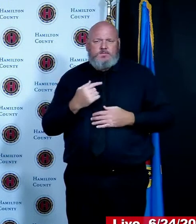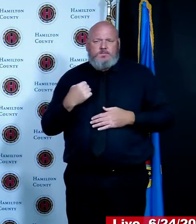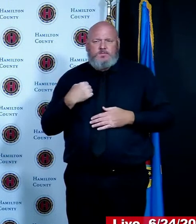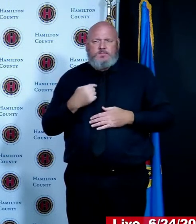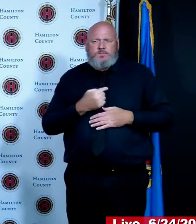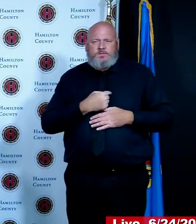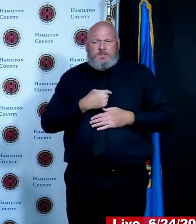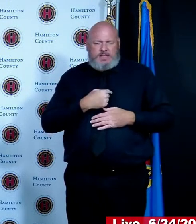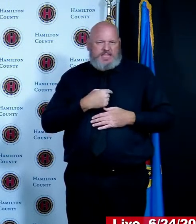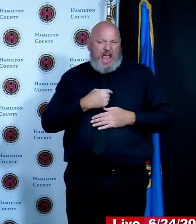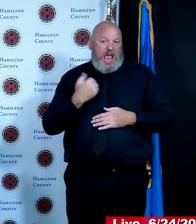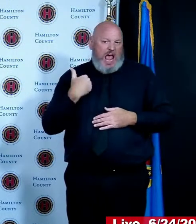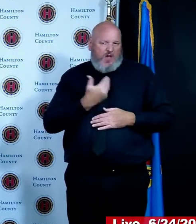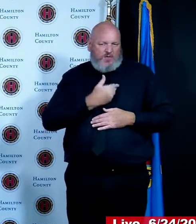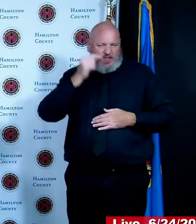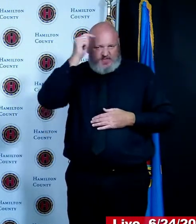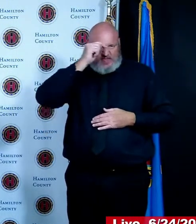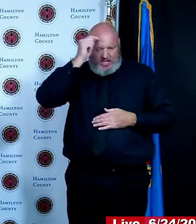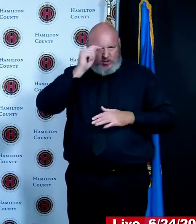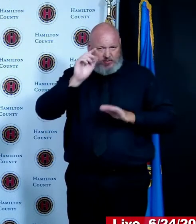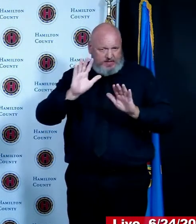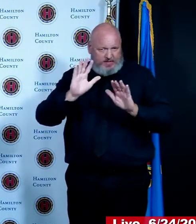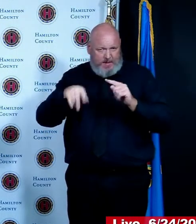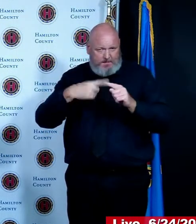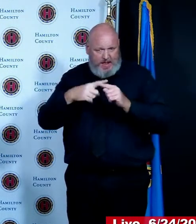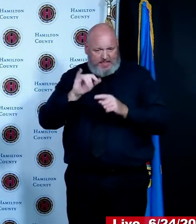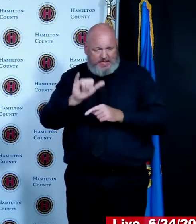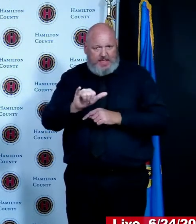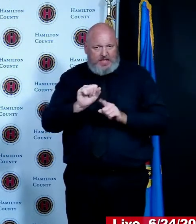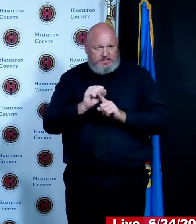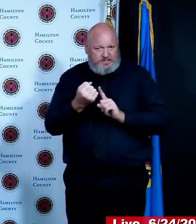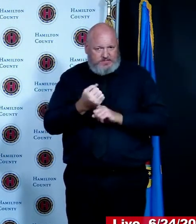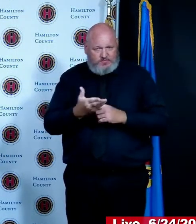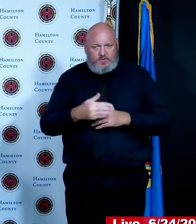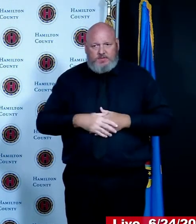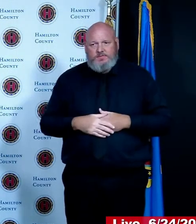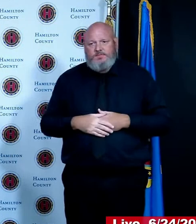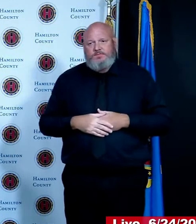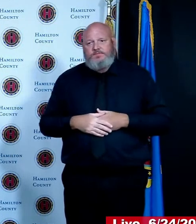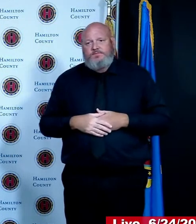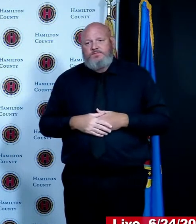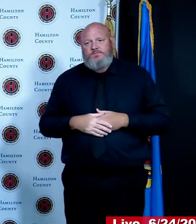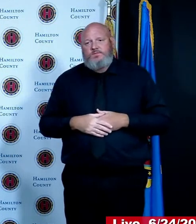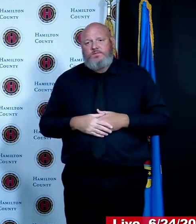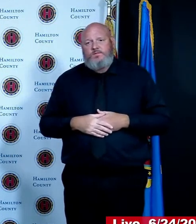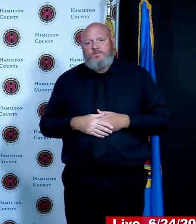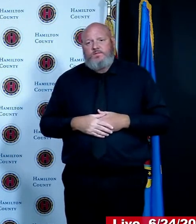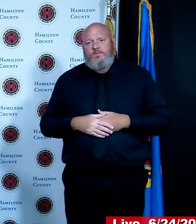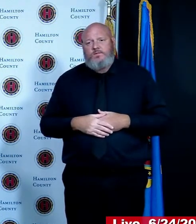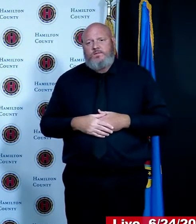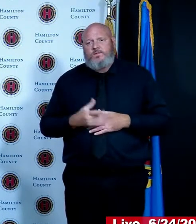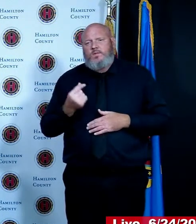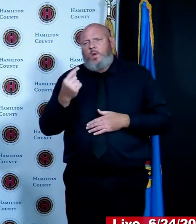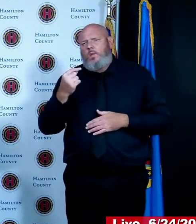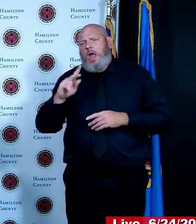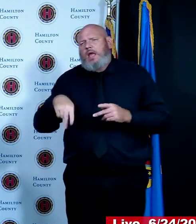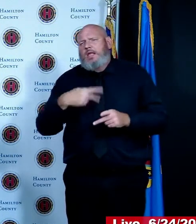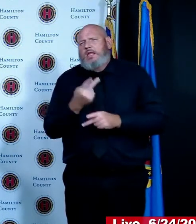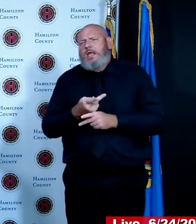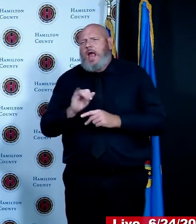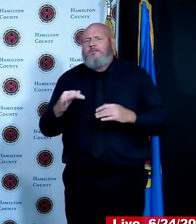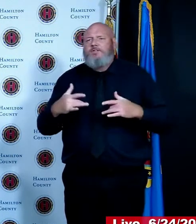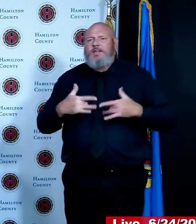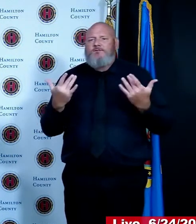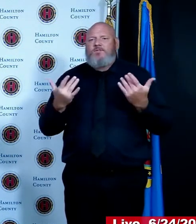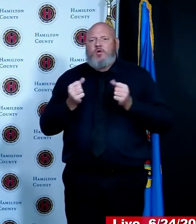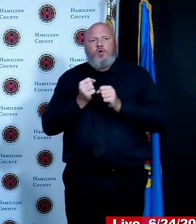have there been any super spreader events or any like particular one event or